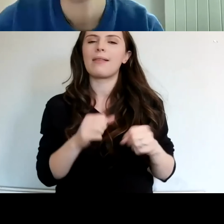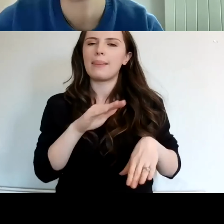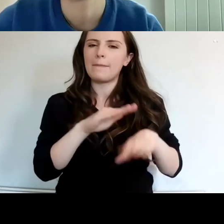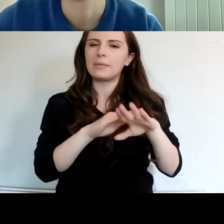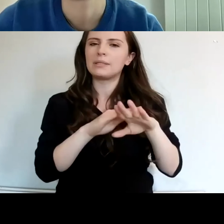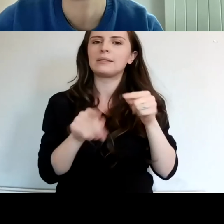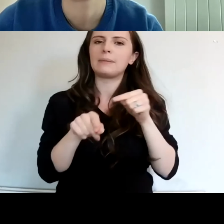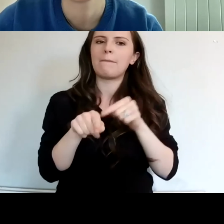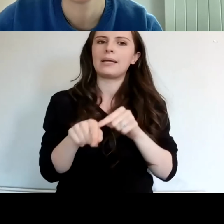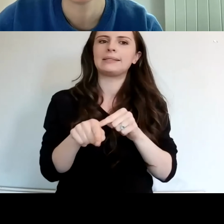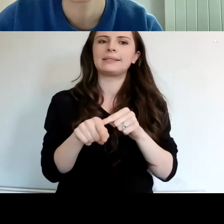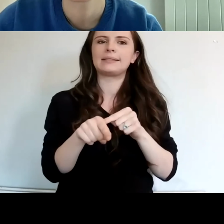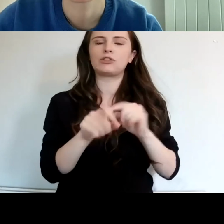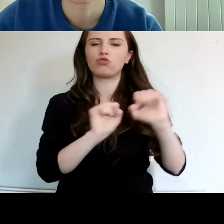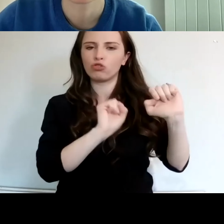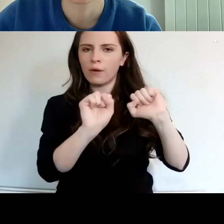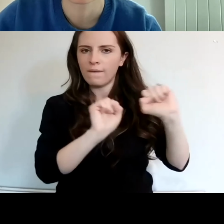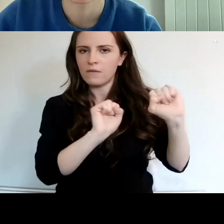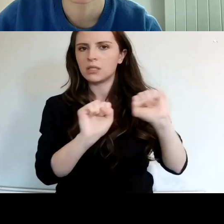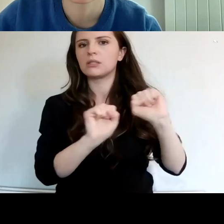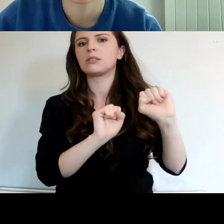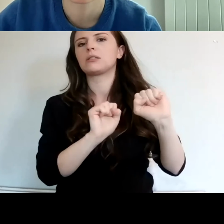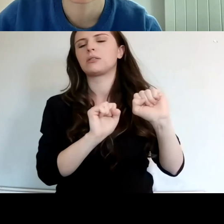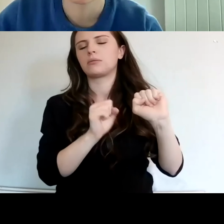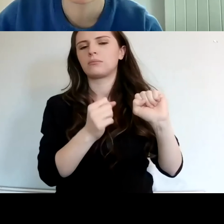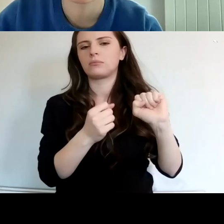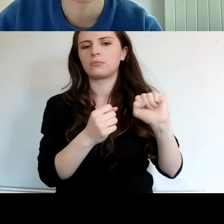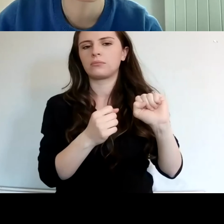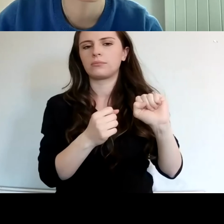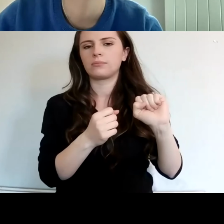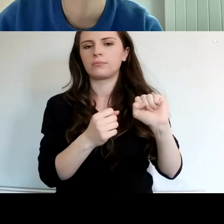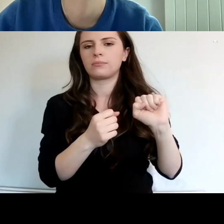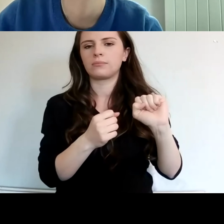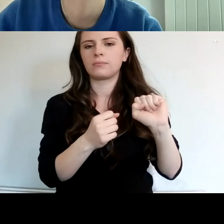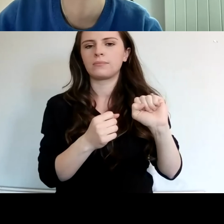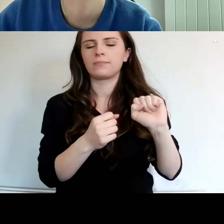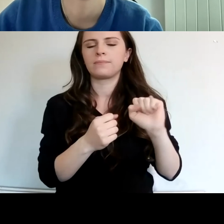whereas much more limited in employment relationship.